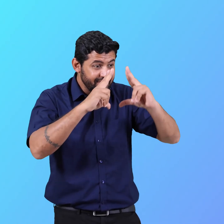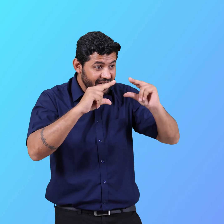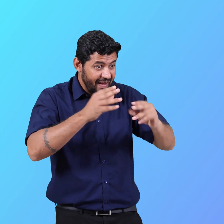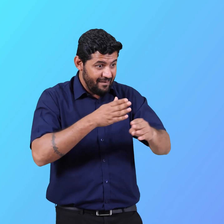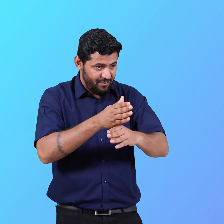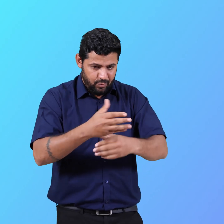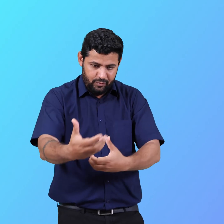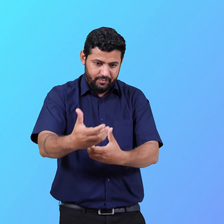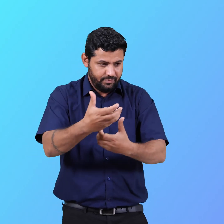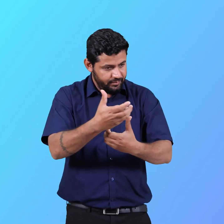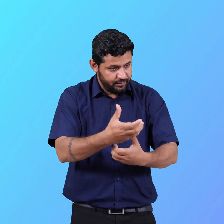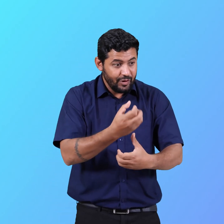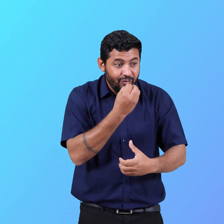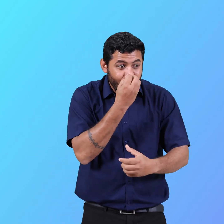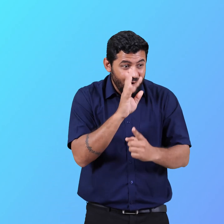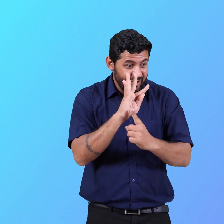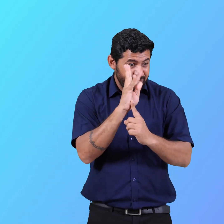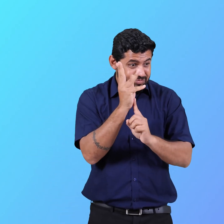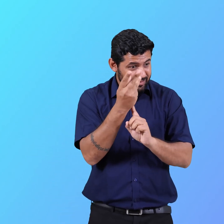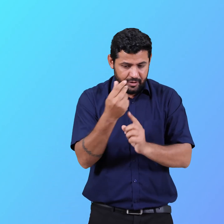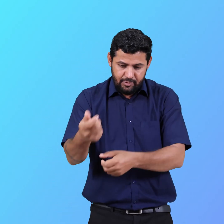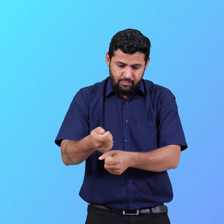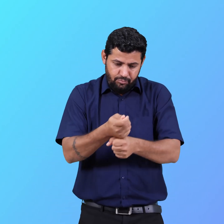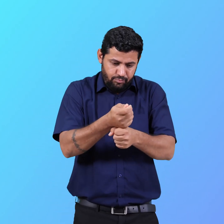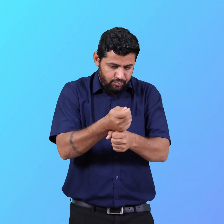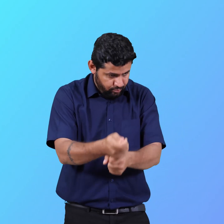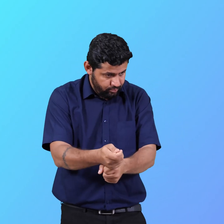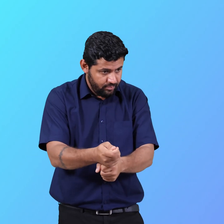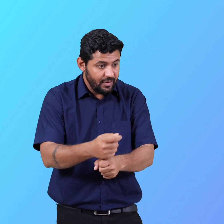Then he will take the cedar wood, the hyssop,